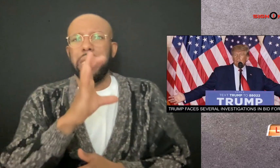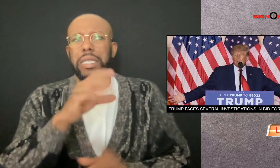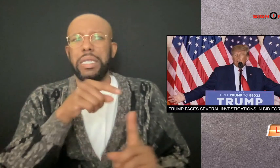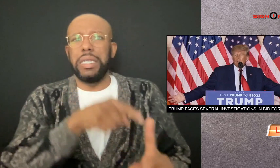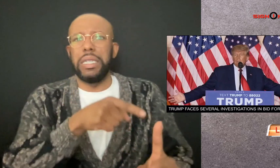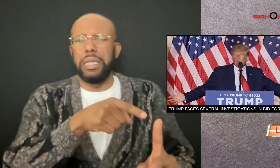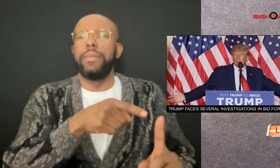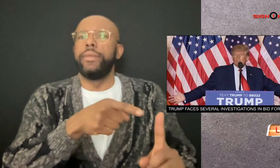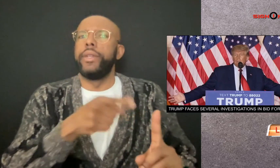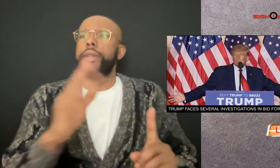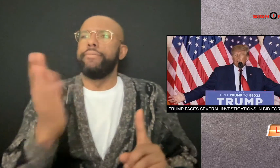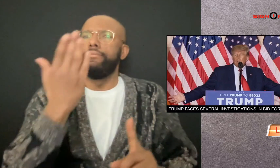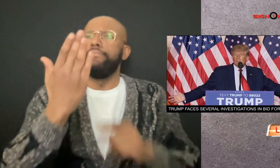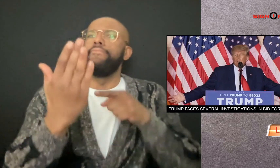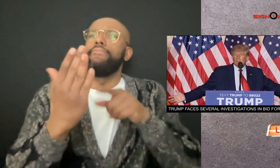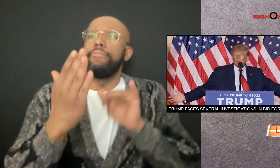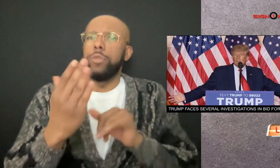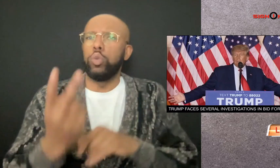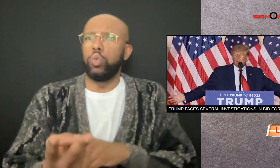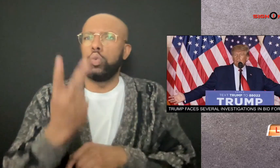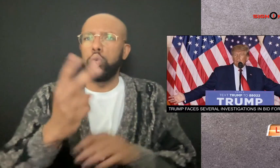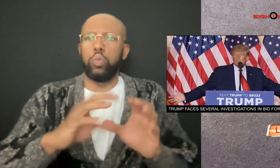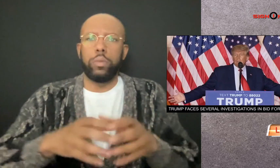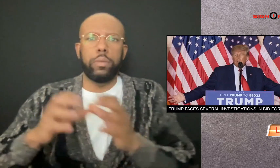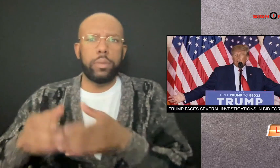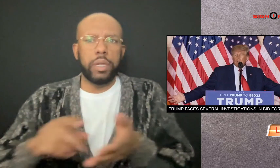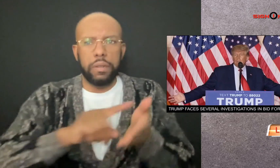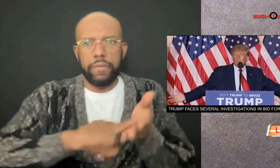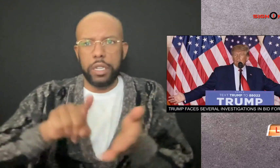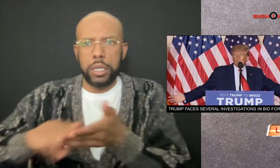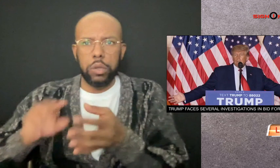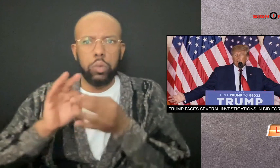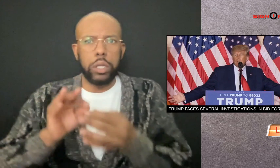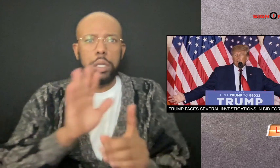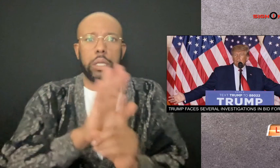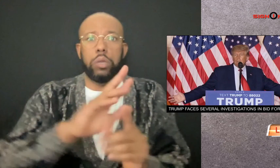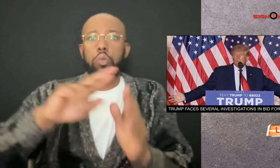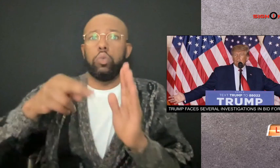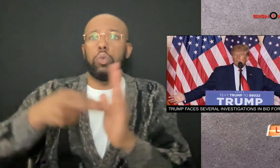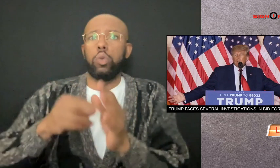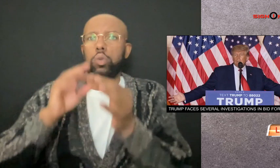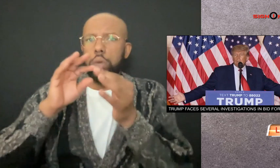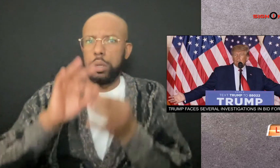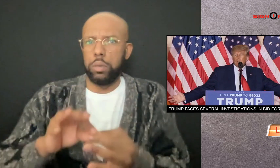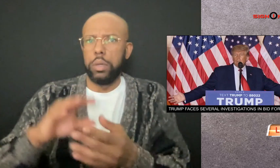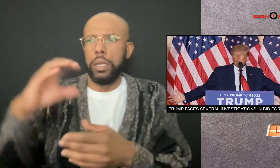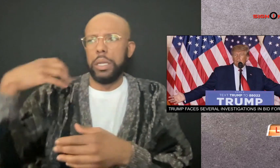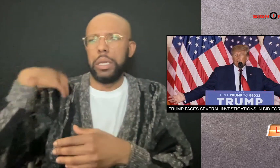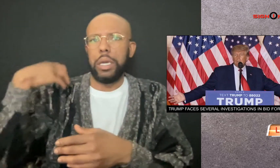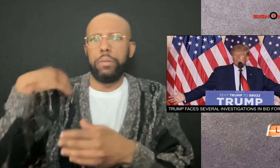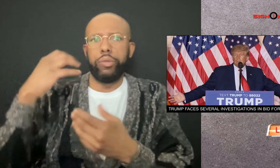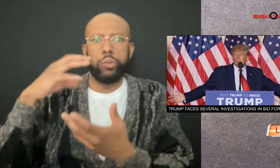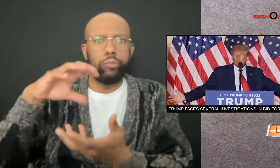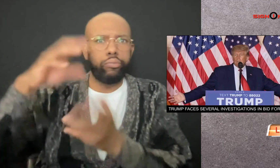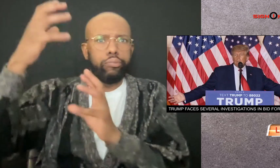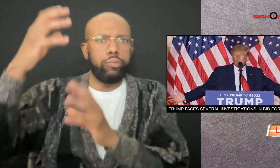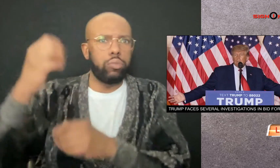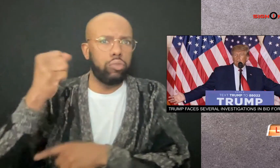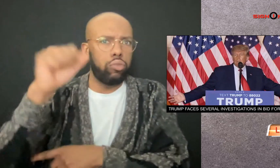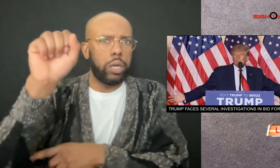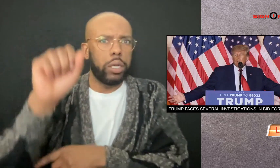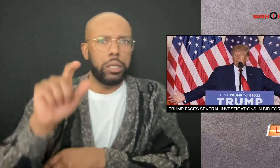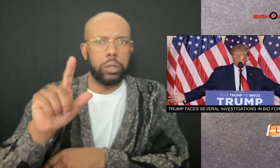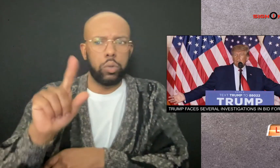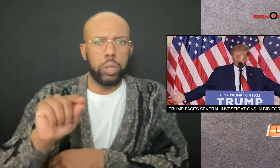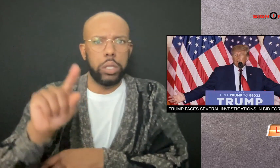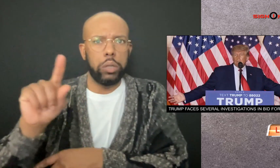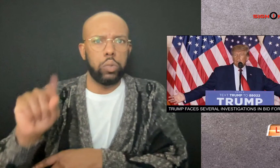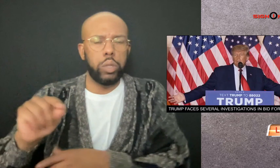in Washington DC Trump faces to investigations into his role in the attack on the capitol in 2020